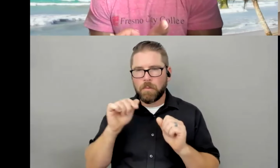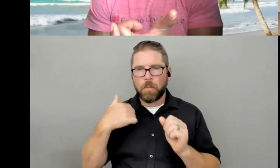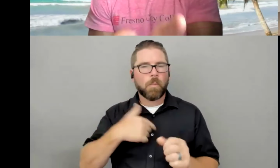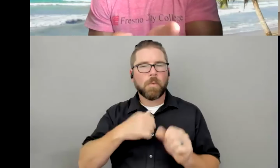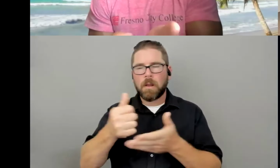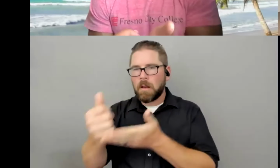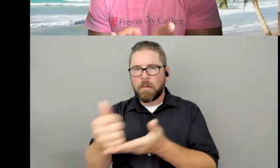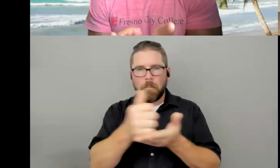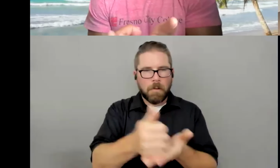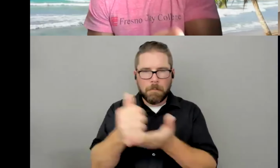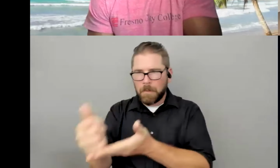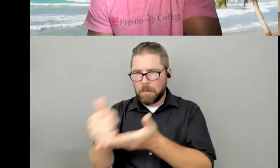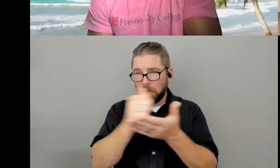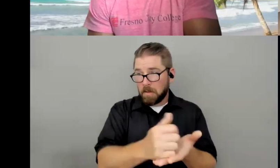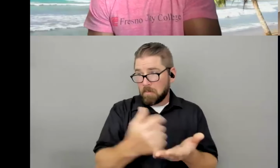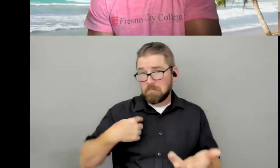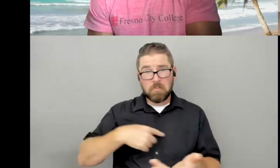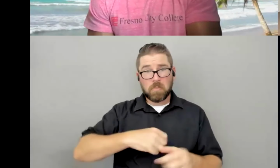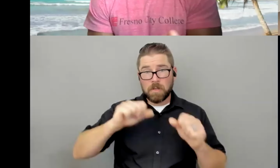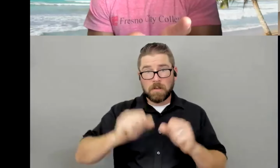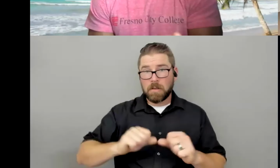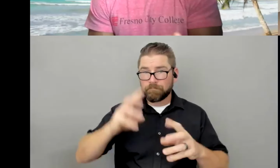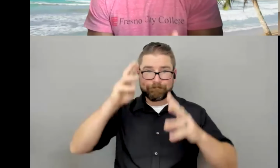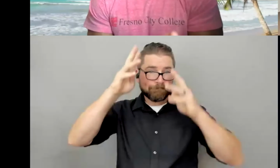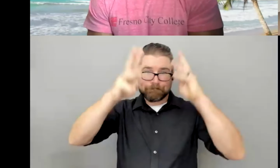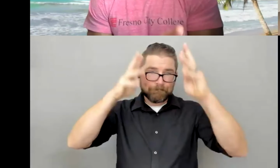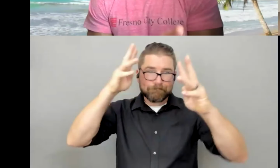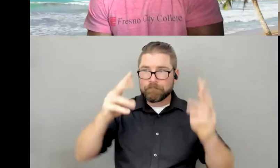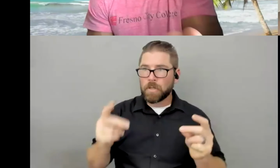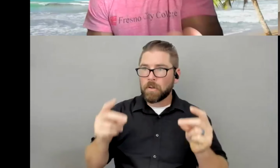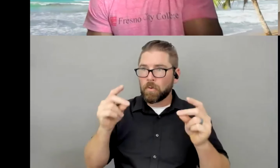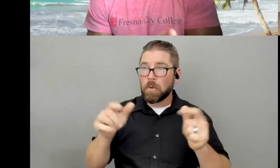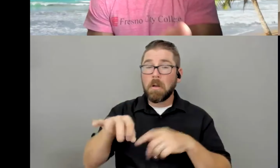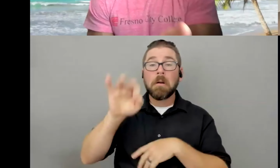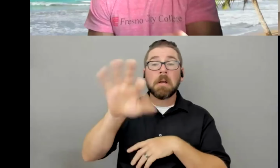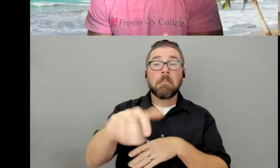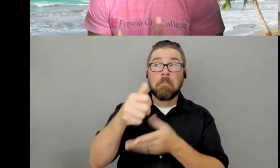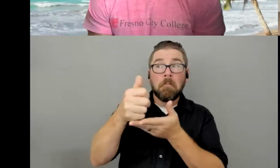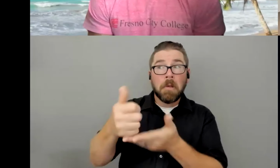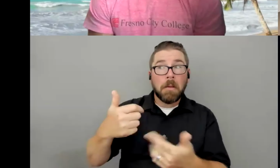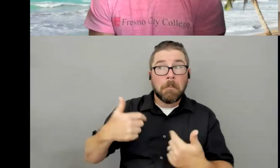we can come up with some quick tips or some things to help us with this campus or how we use it.